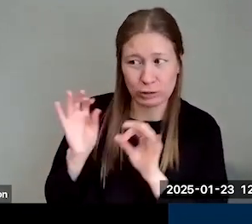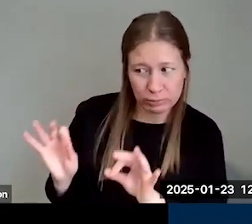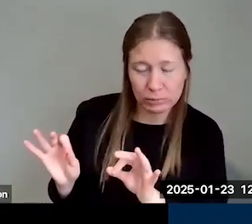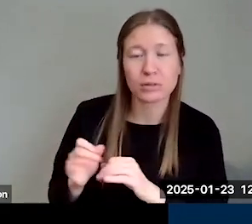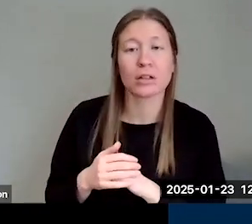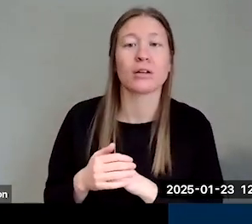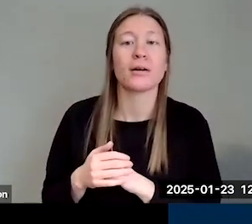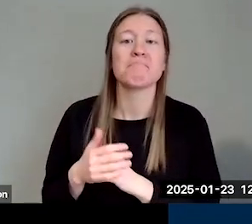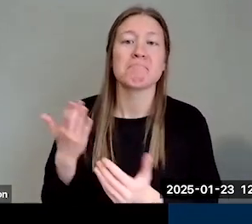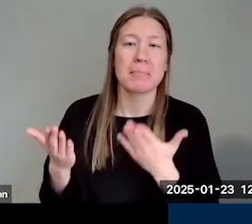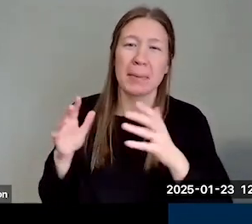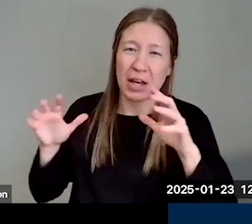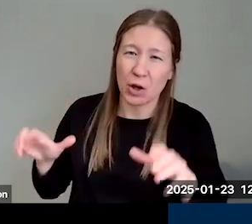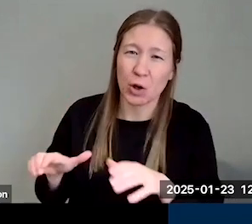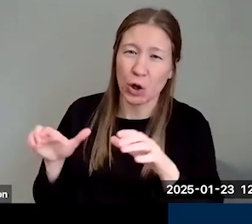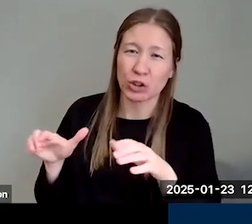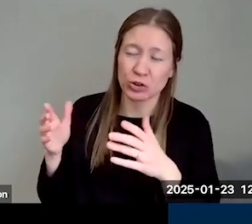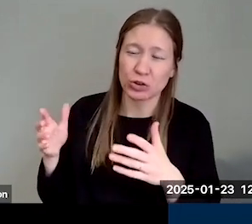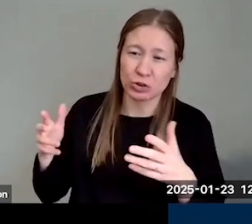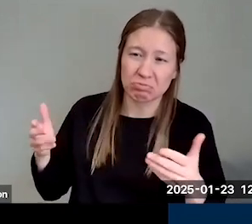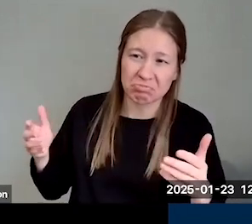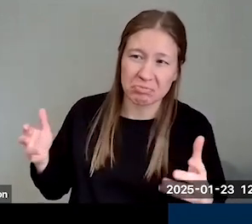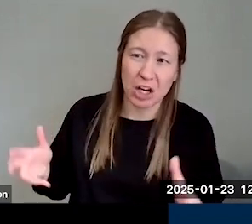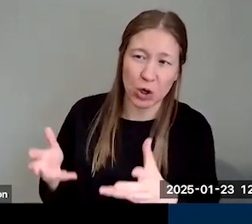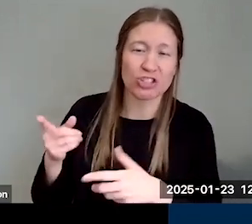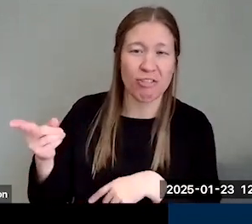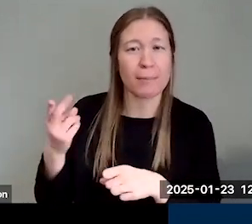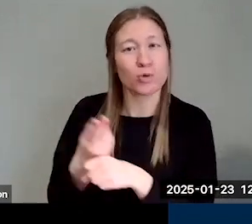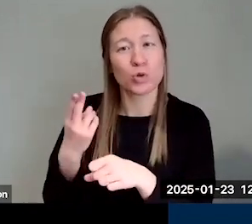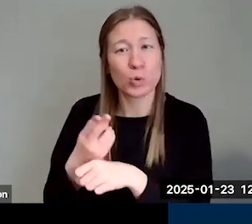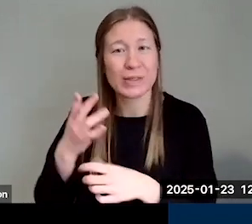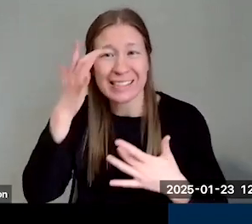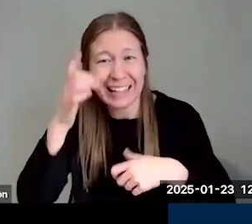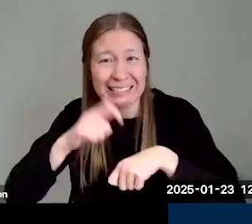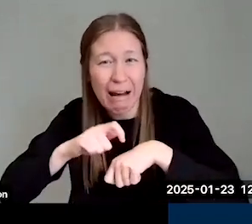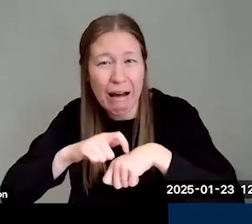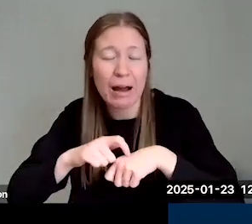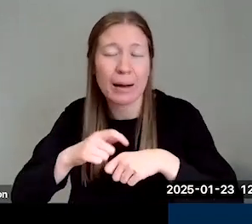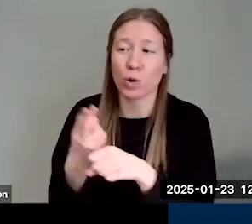to take their PTO or sick time and then follow up by providing